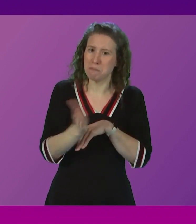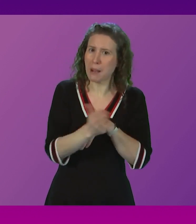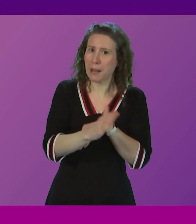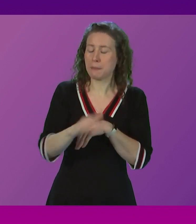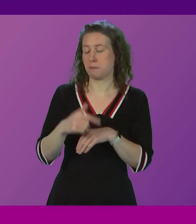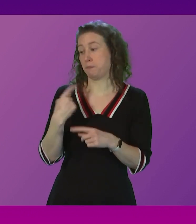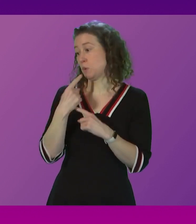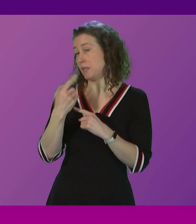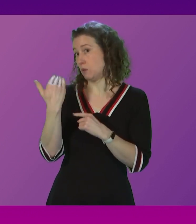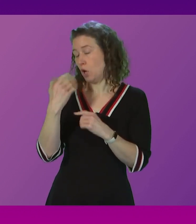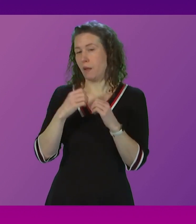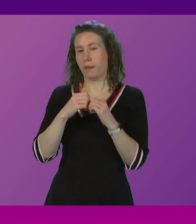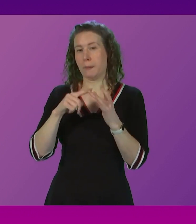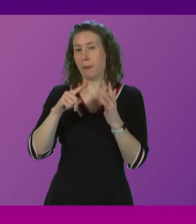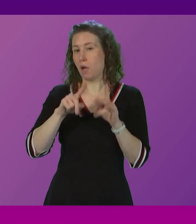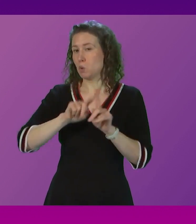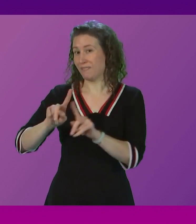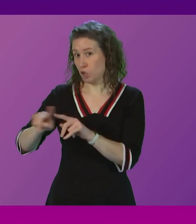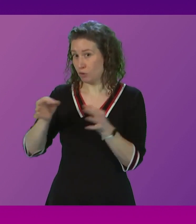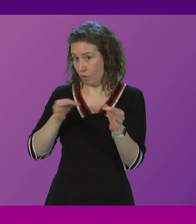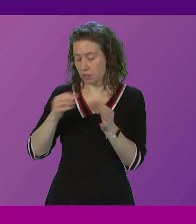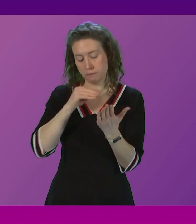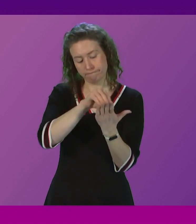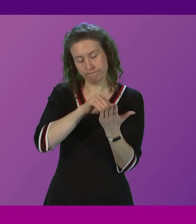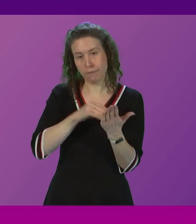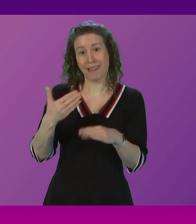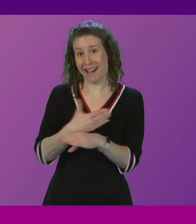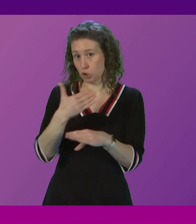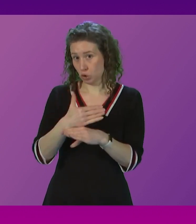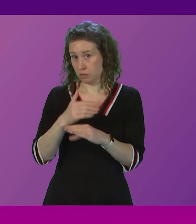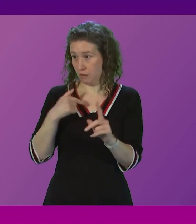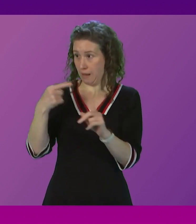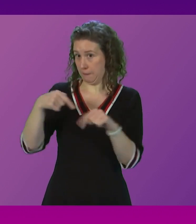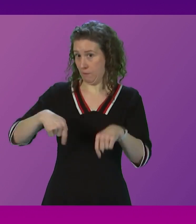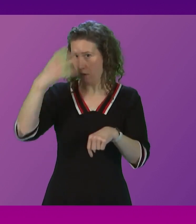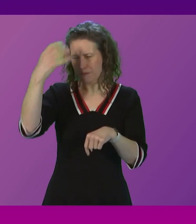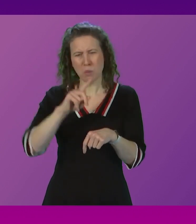strategy sets out actions that the Government will take. What action is the Government taking,